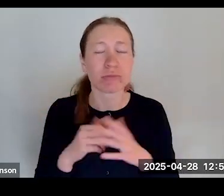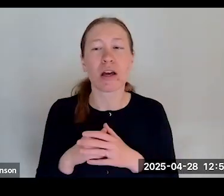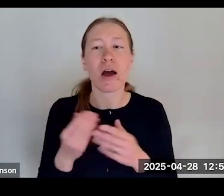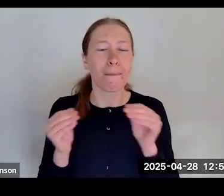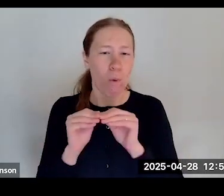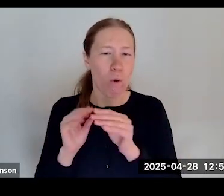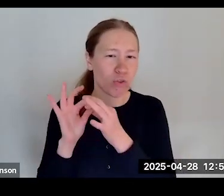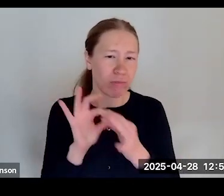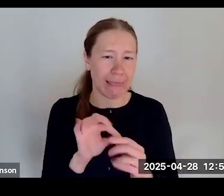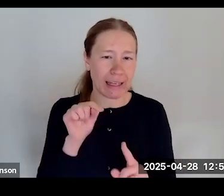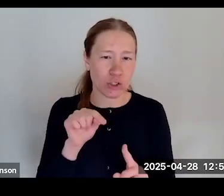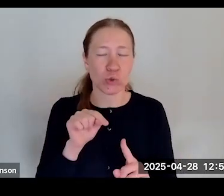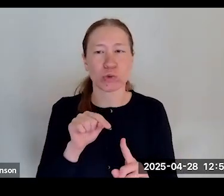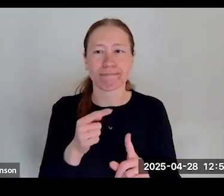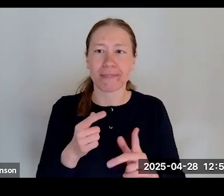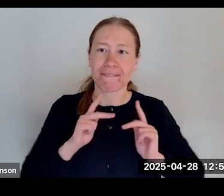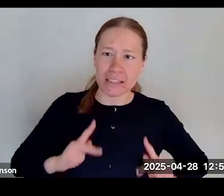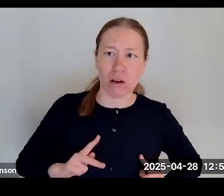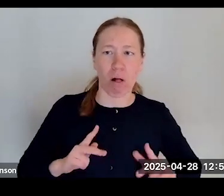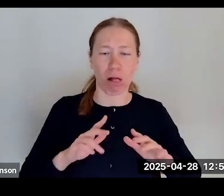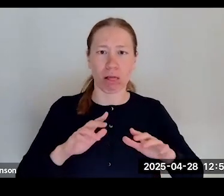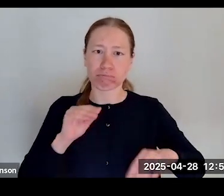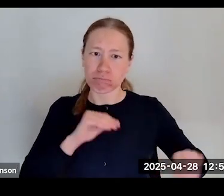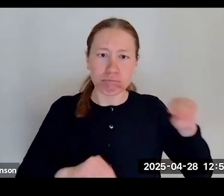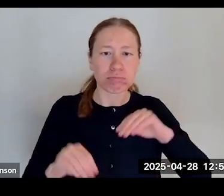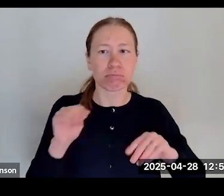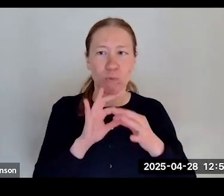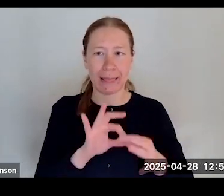to the manual or physical aspects of pain.